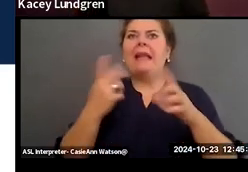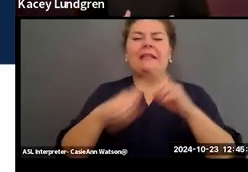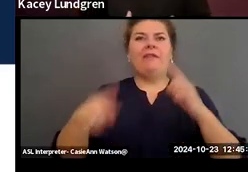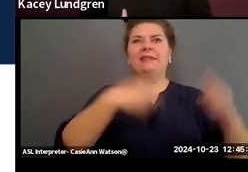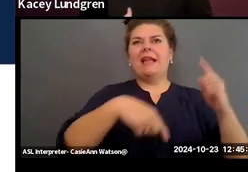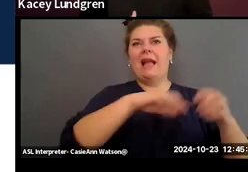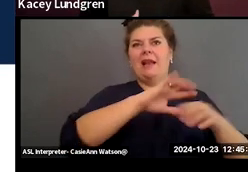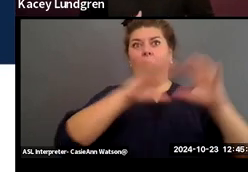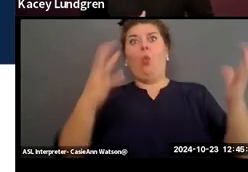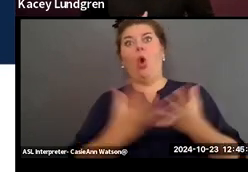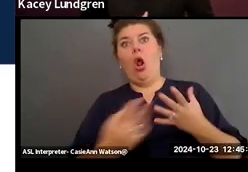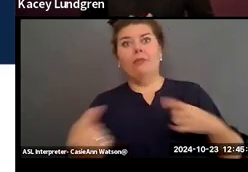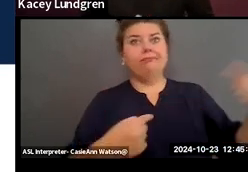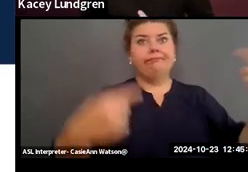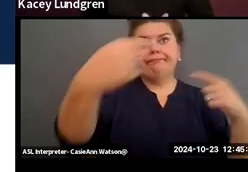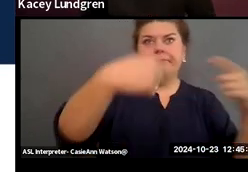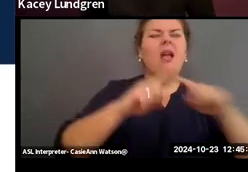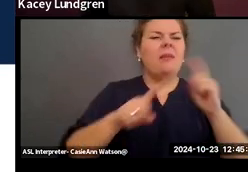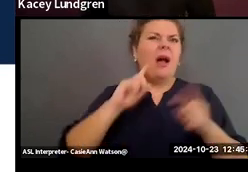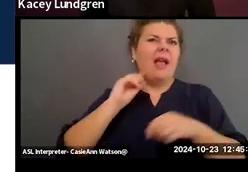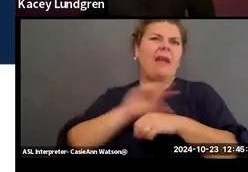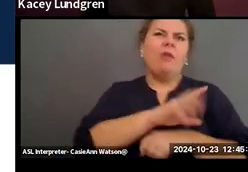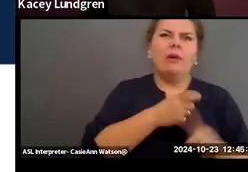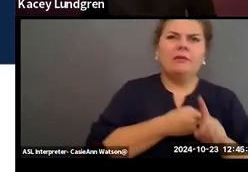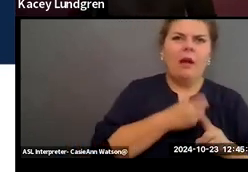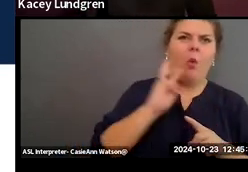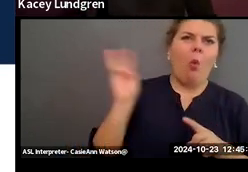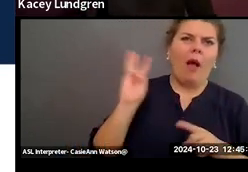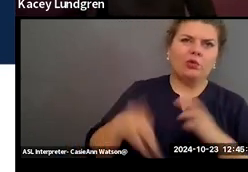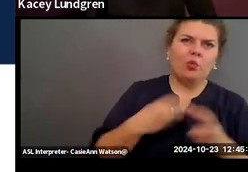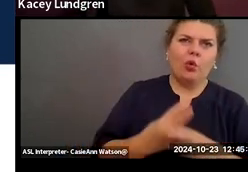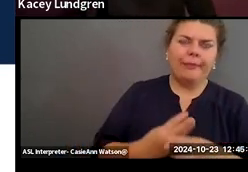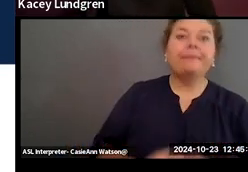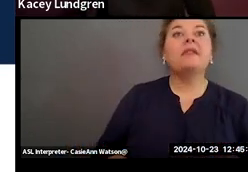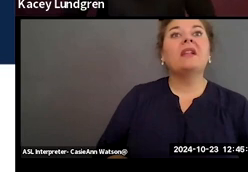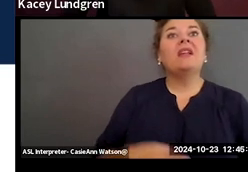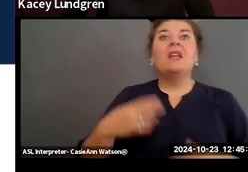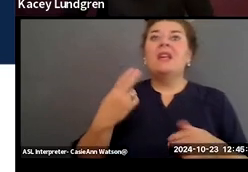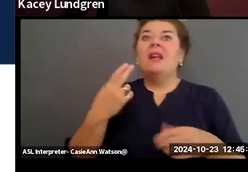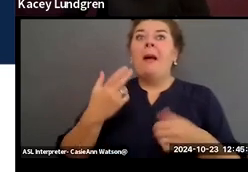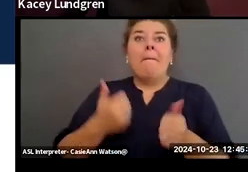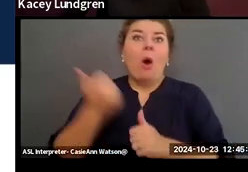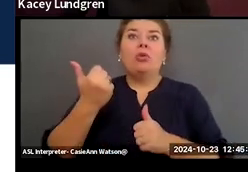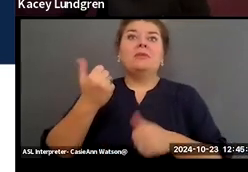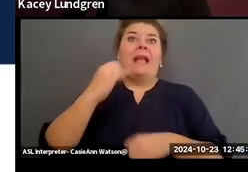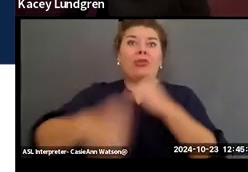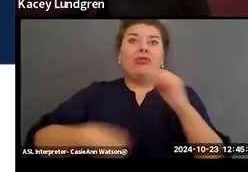but it is heavily influenced by signs from the Western world. It's used at most gatherings of international deaf people